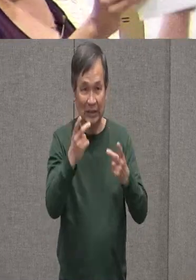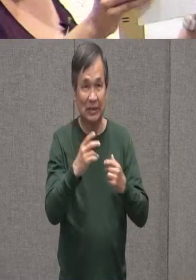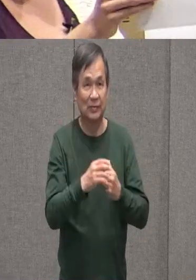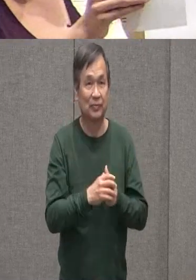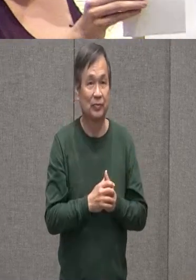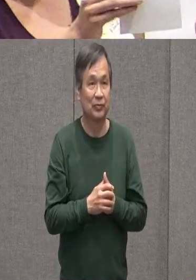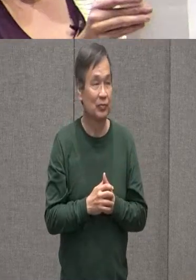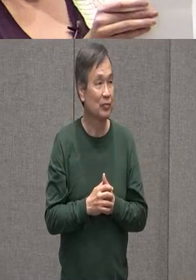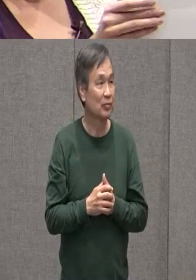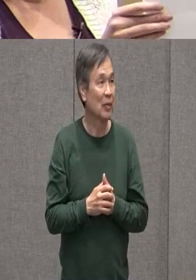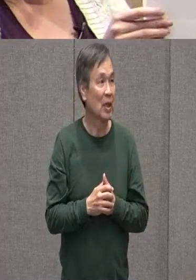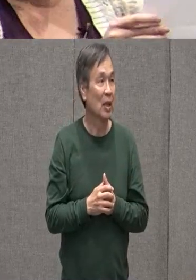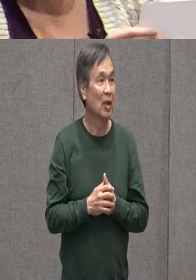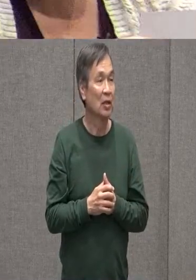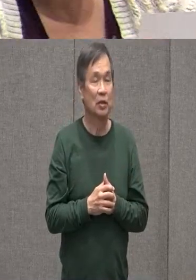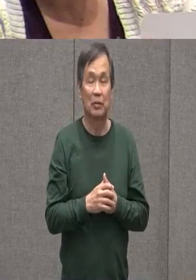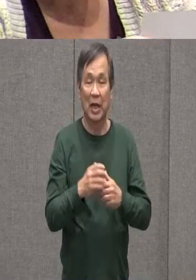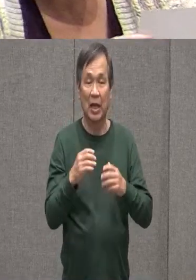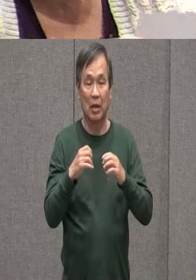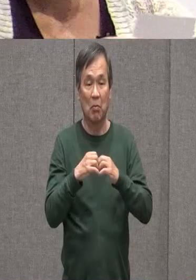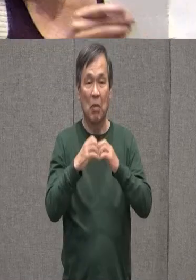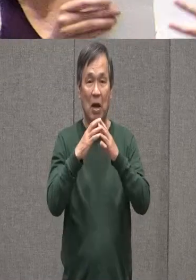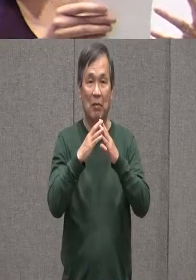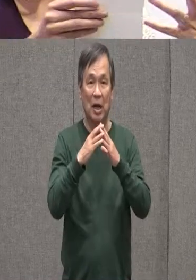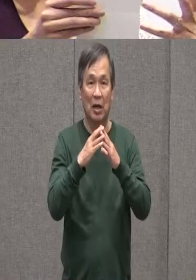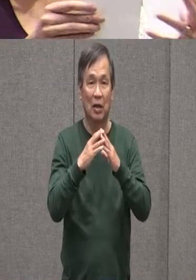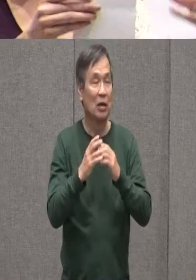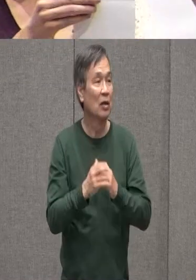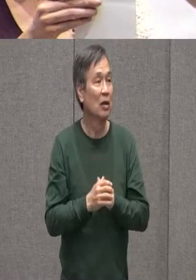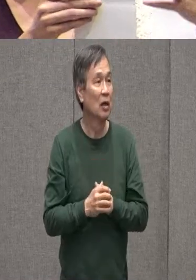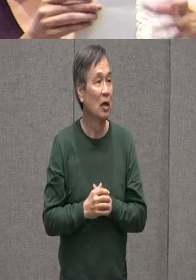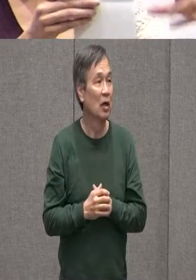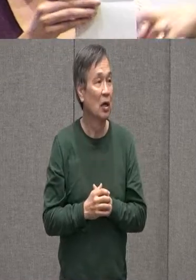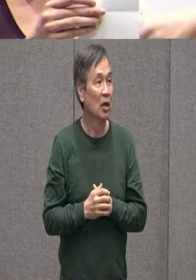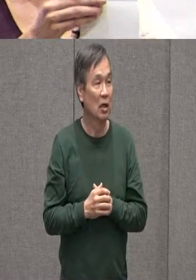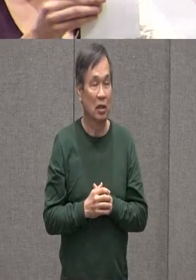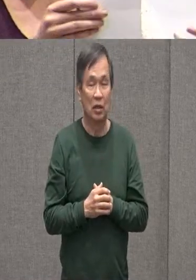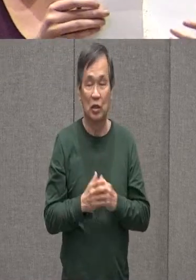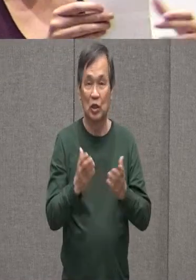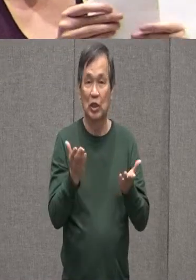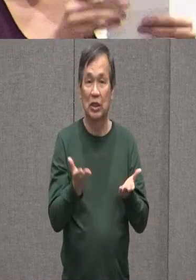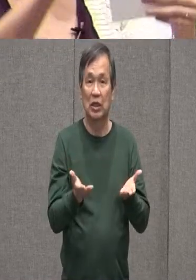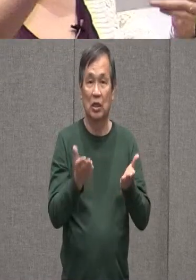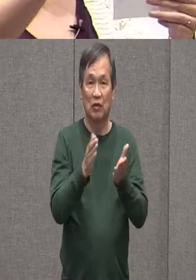So to make a little pop-up, we need a fold. A fold is what allows your paper to pop,